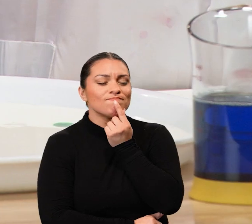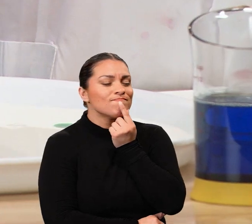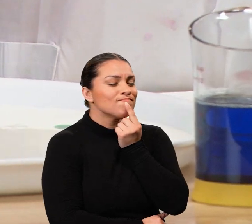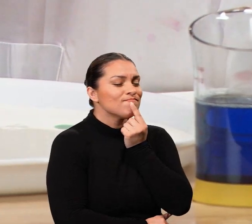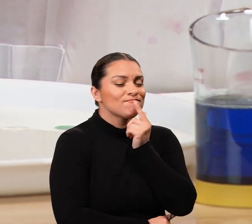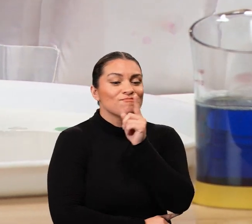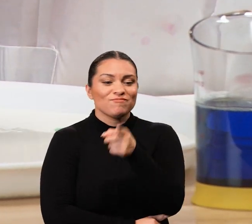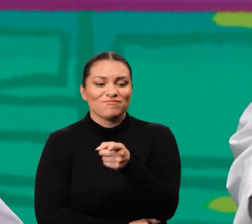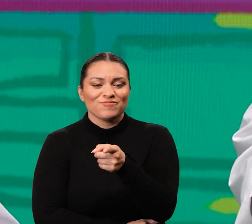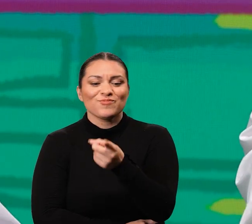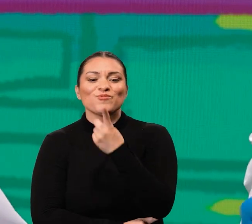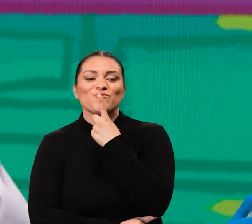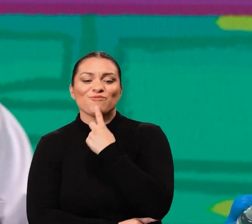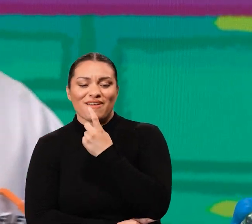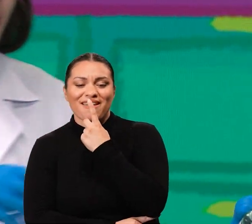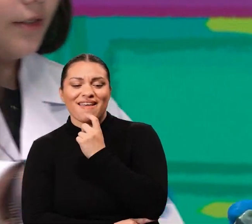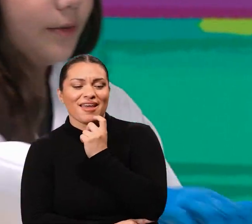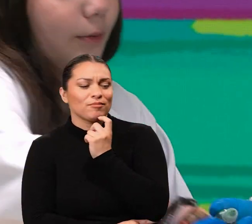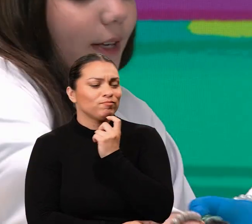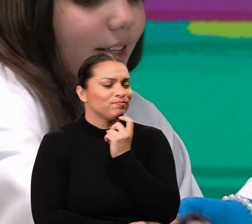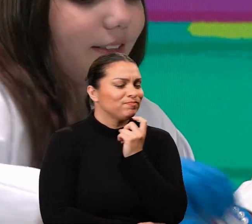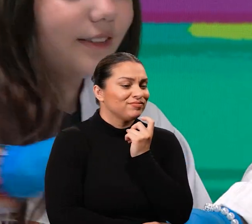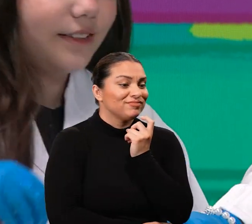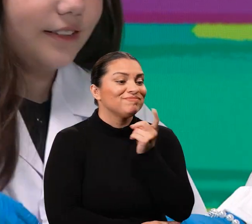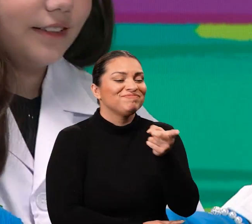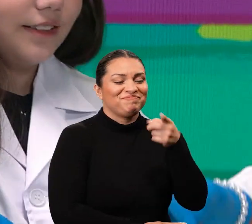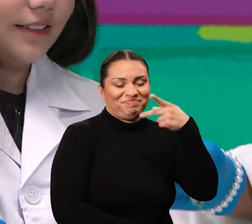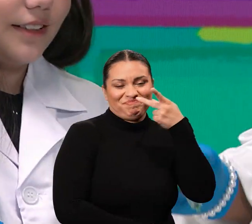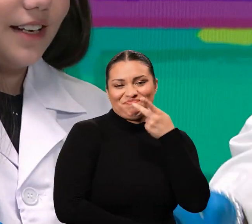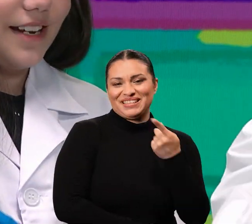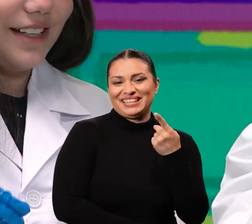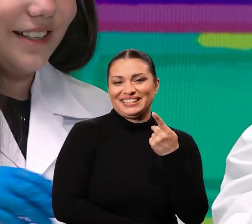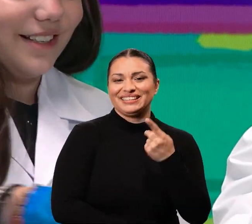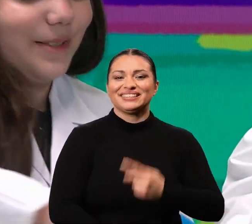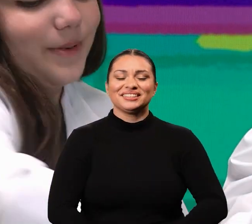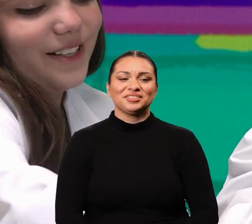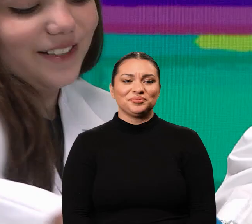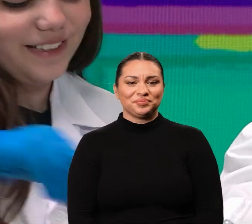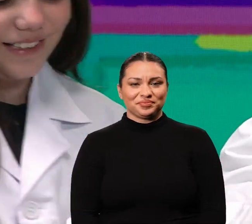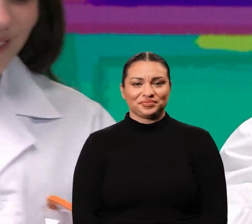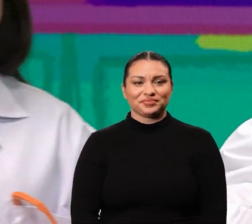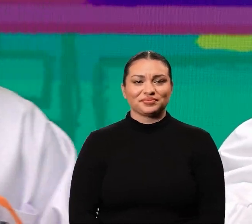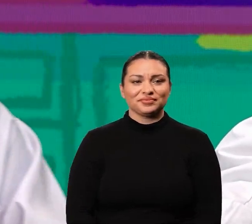I choose red and pink.